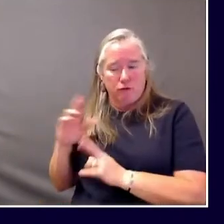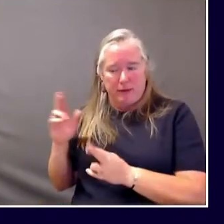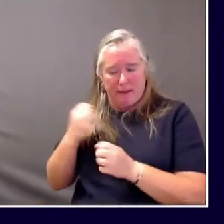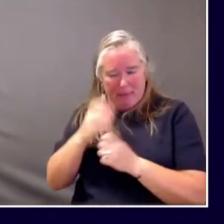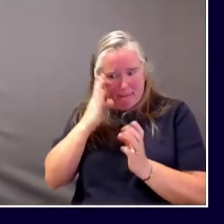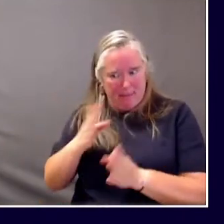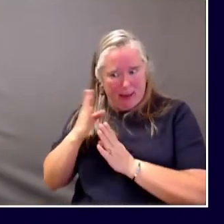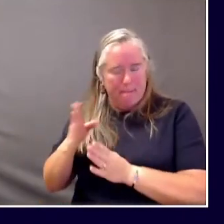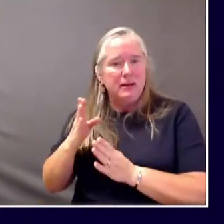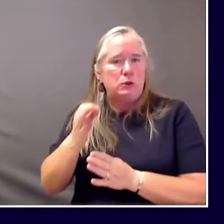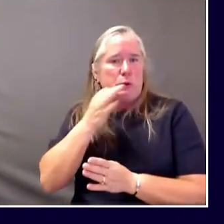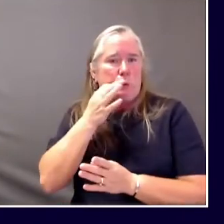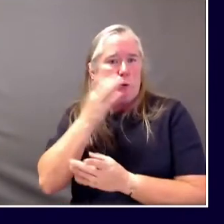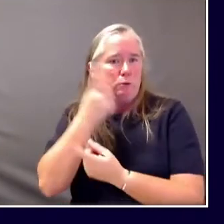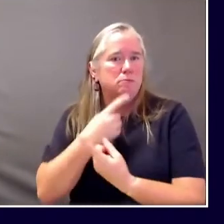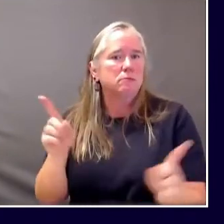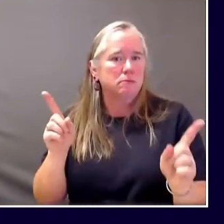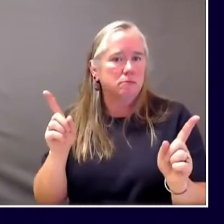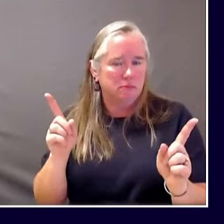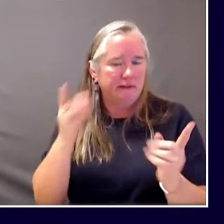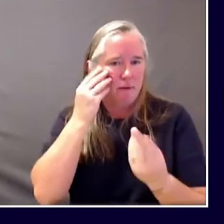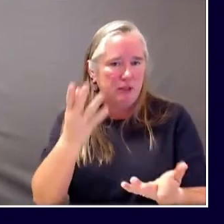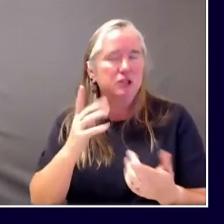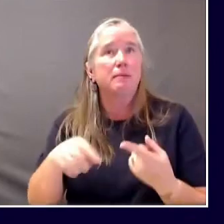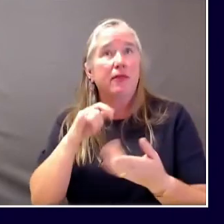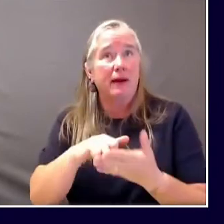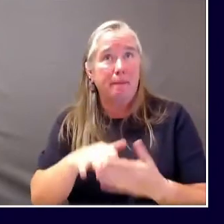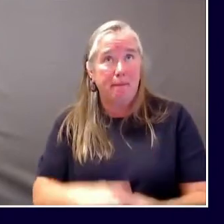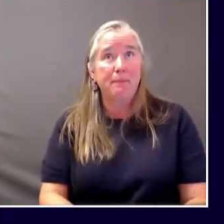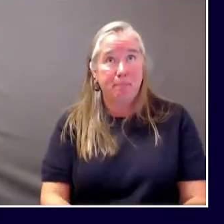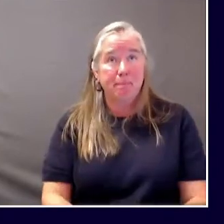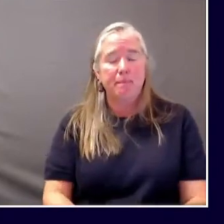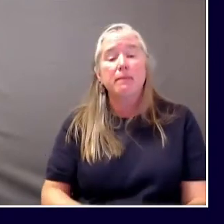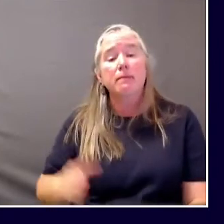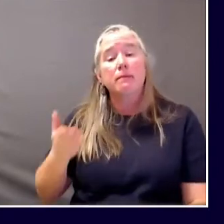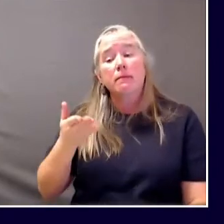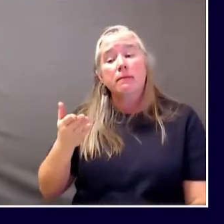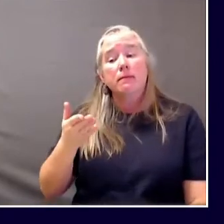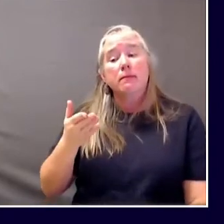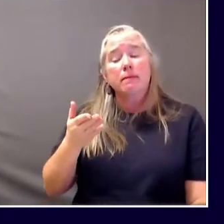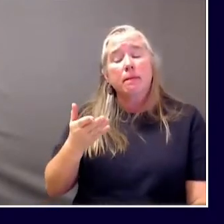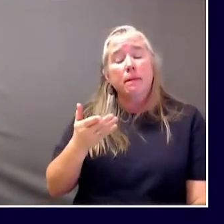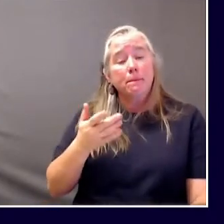great governor that was the last